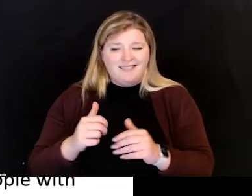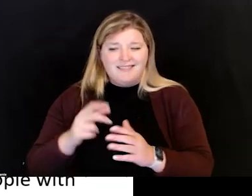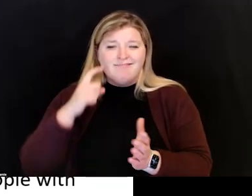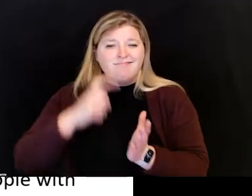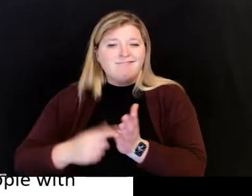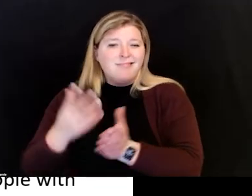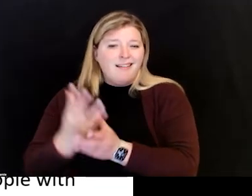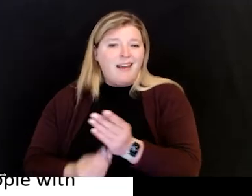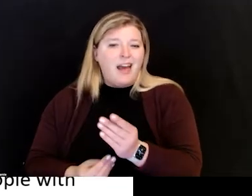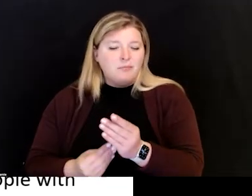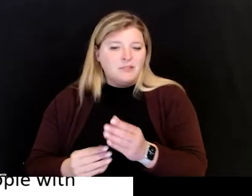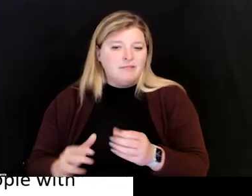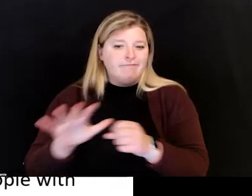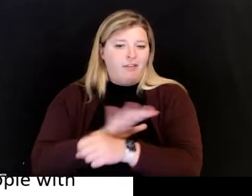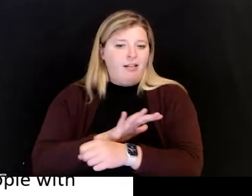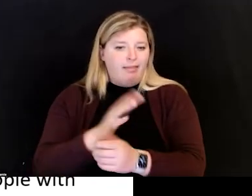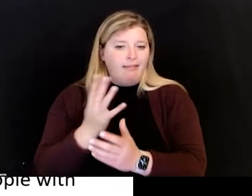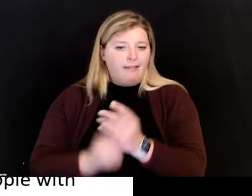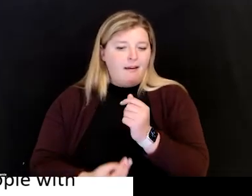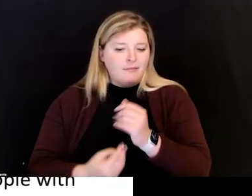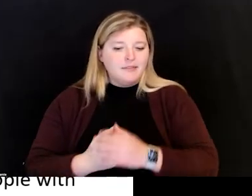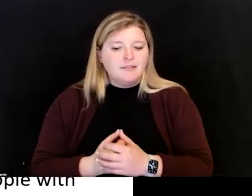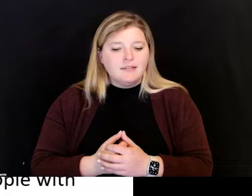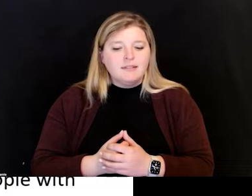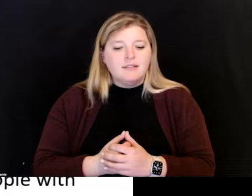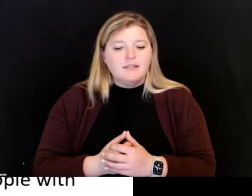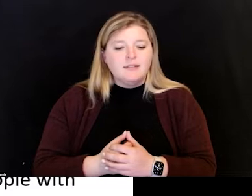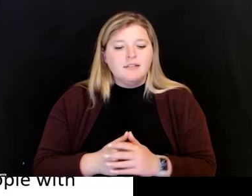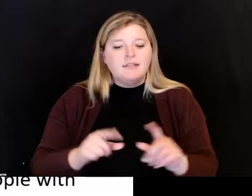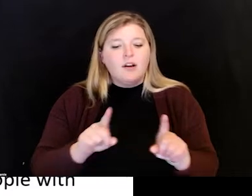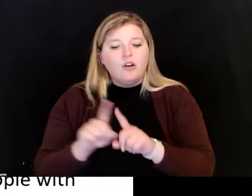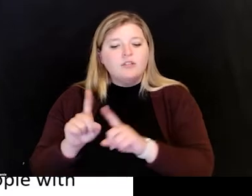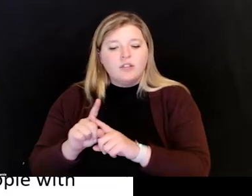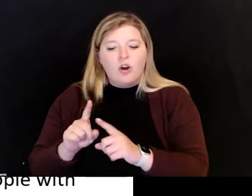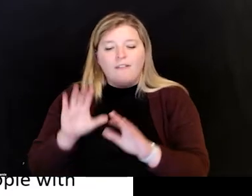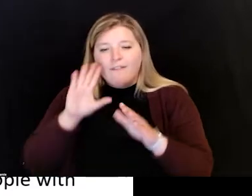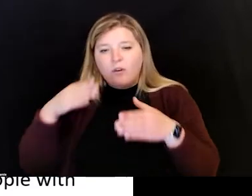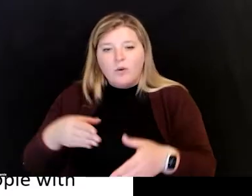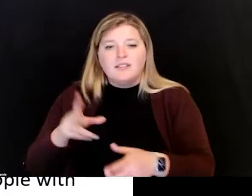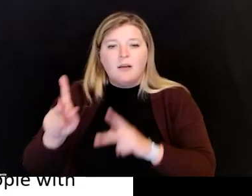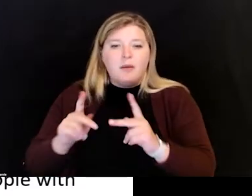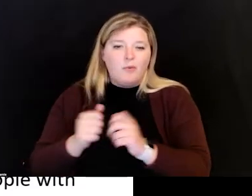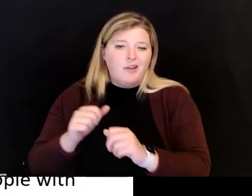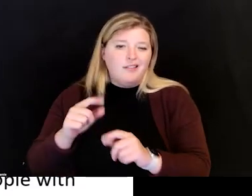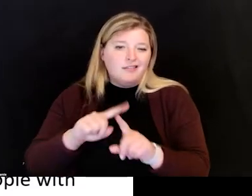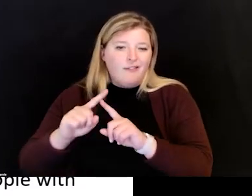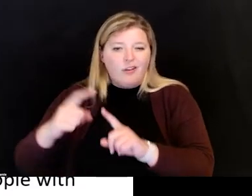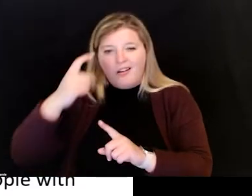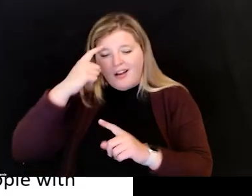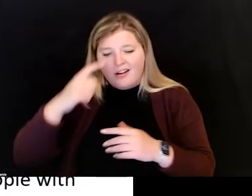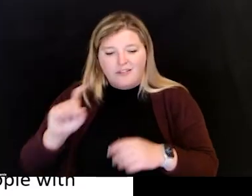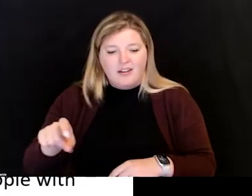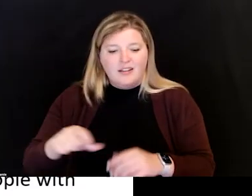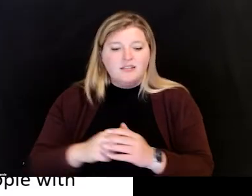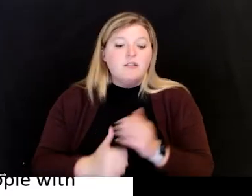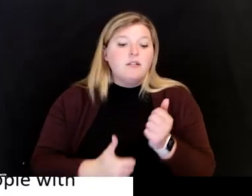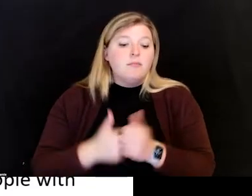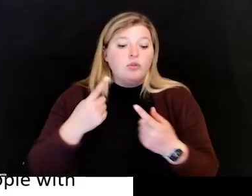And it's focused on serving people with cognitive-- different cognitive needs. Most success criteria are directed at web content,